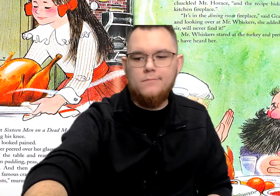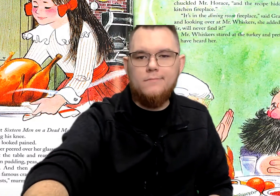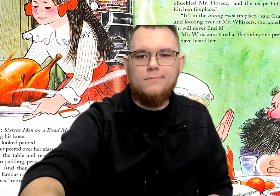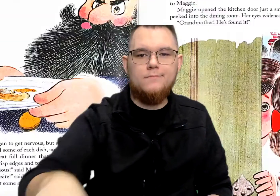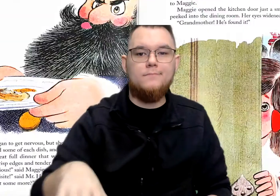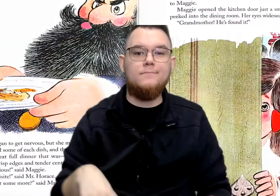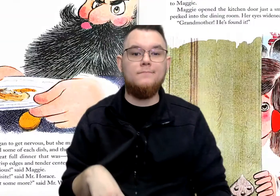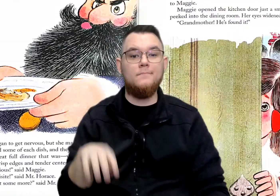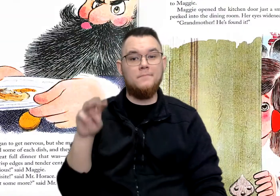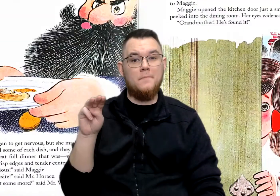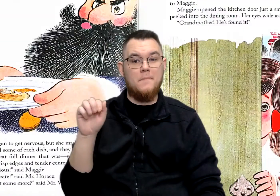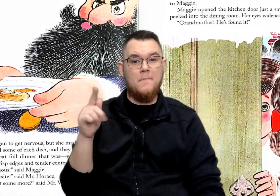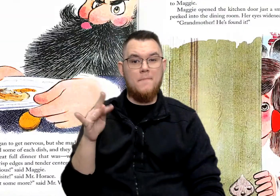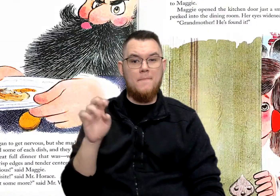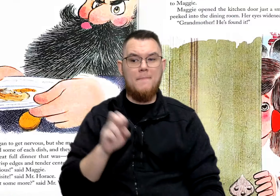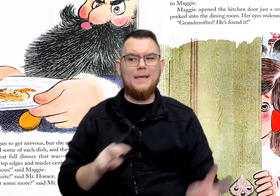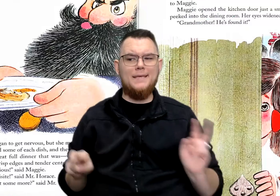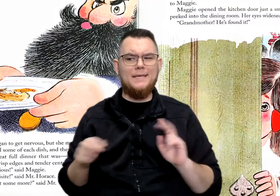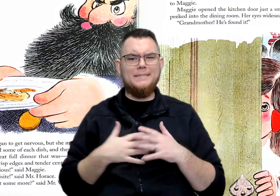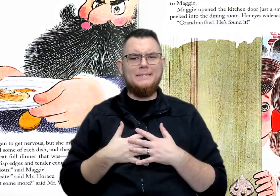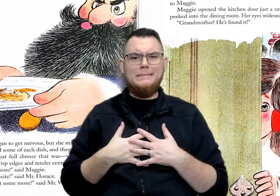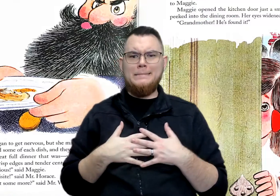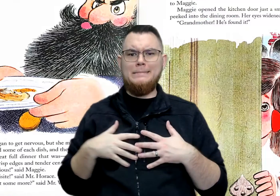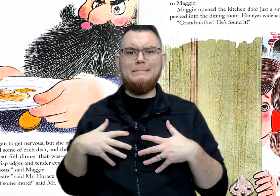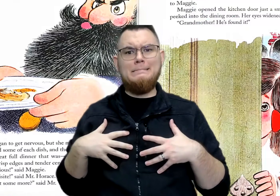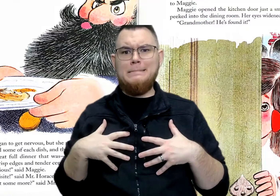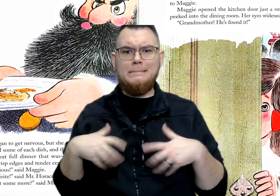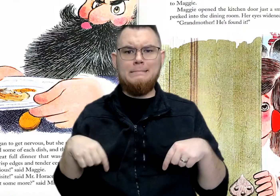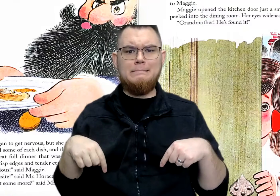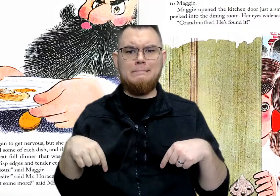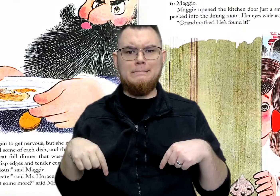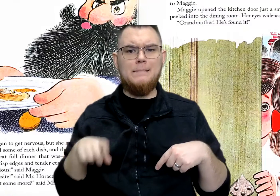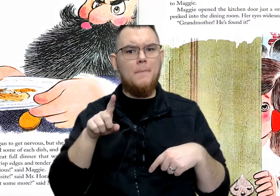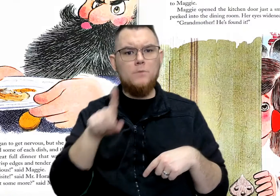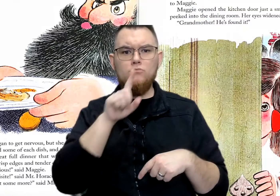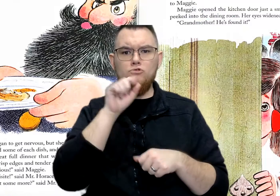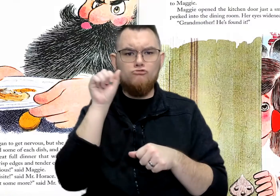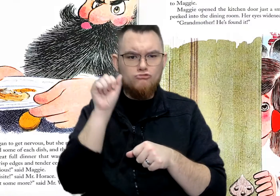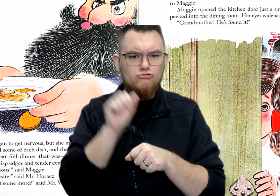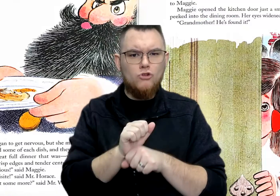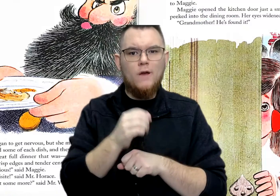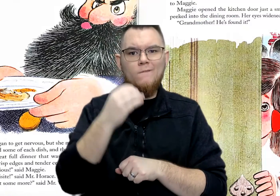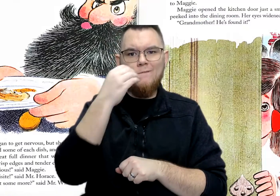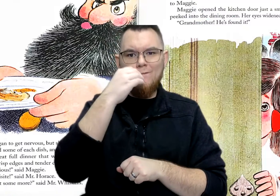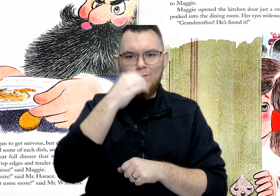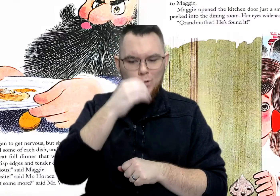Maggie began to get nervous, but she made sure everyone was served some of each dish,